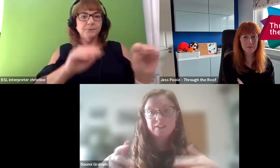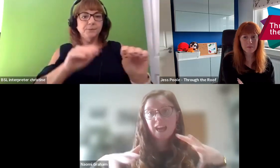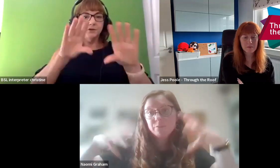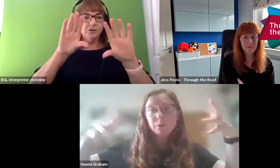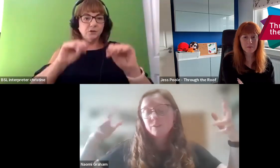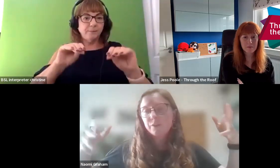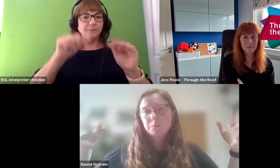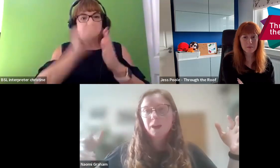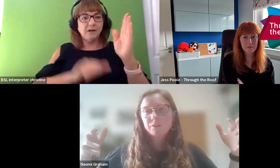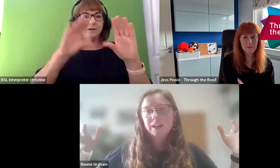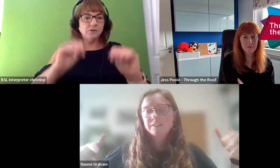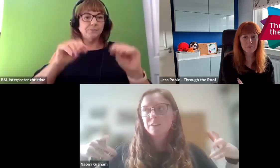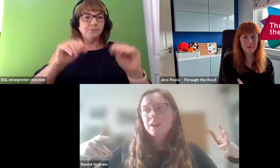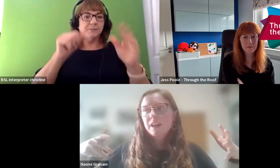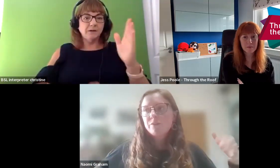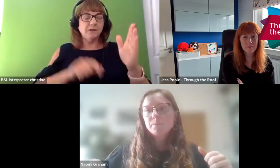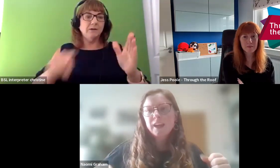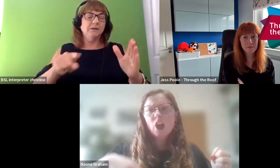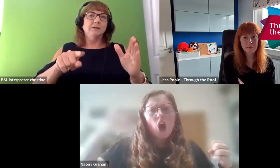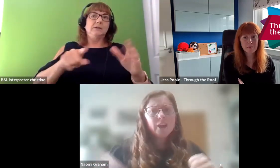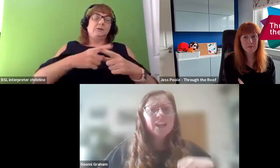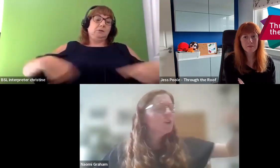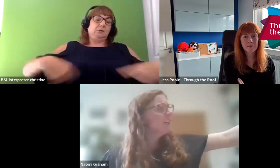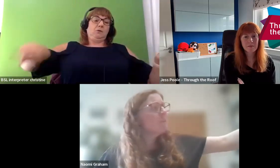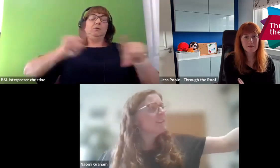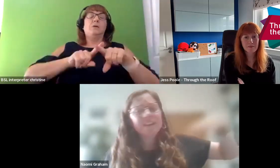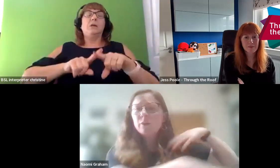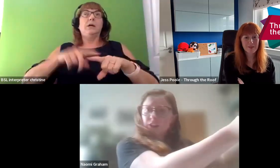stressed everyone is feeling a bit overactive, if I'm saying, okay Johnny come and sit down,